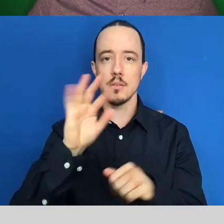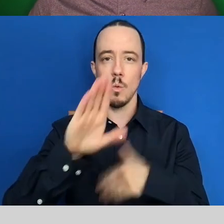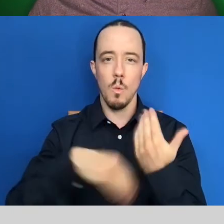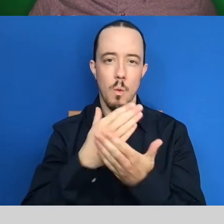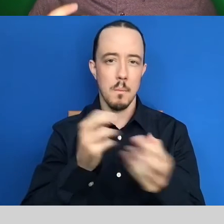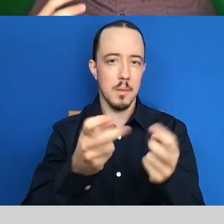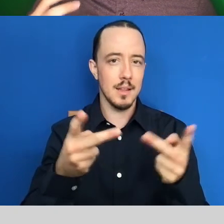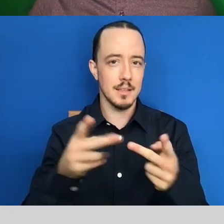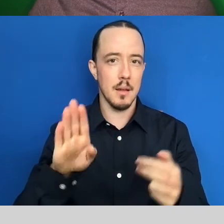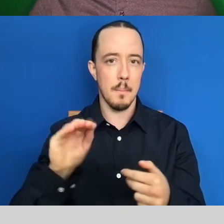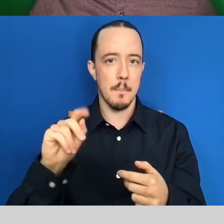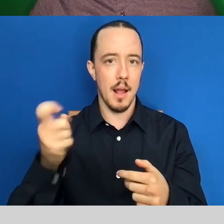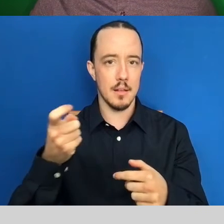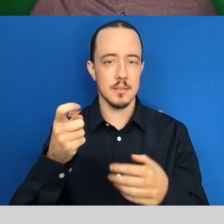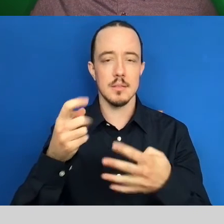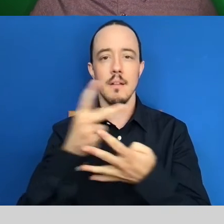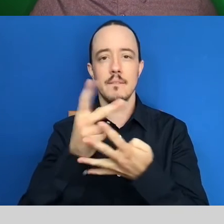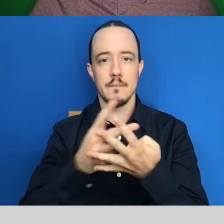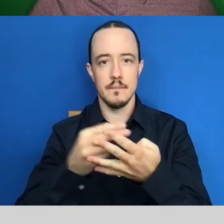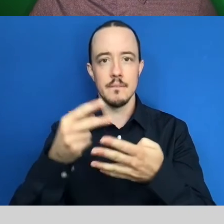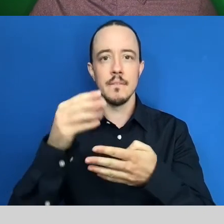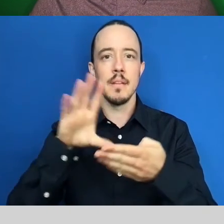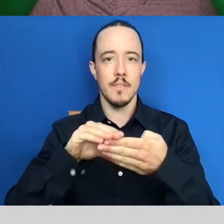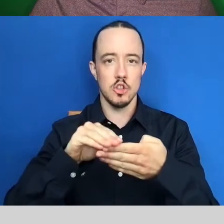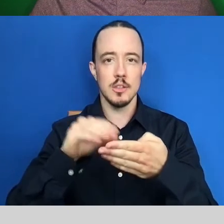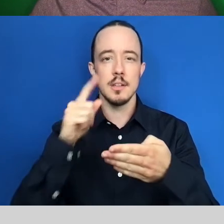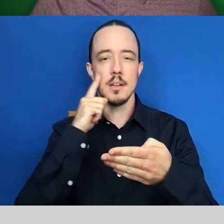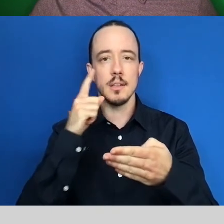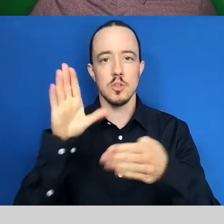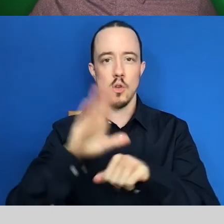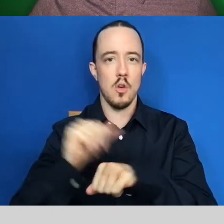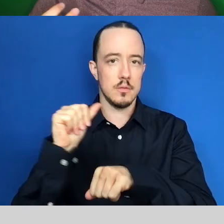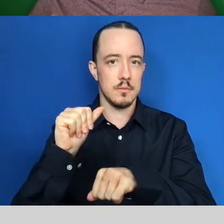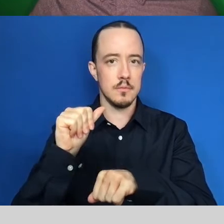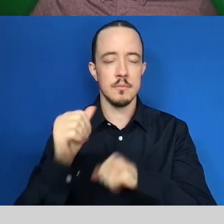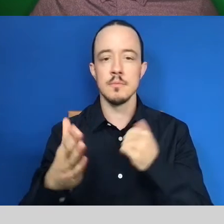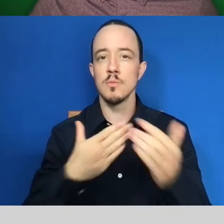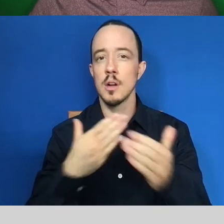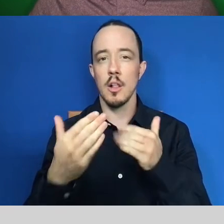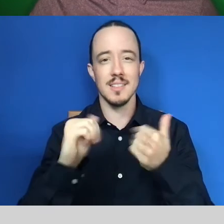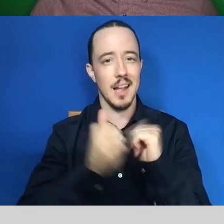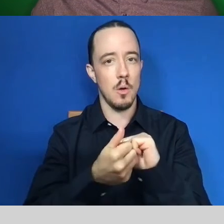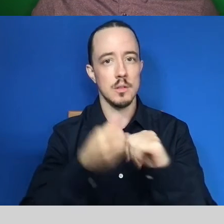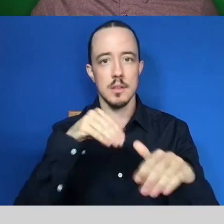This first example finds all the places that the baz function in the foo.bar module is called,